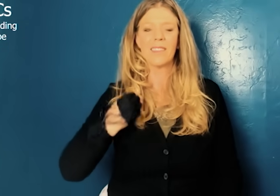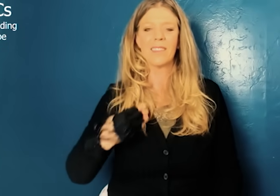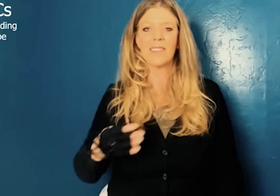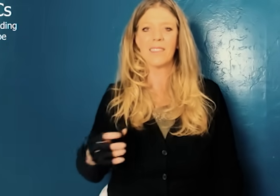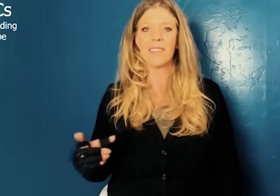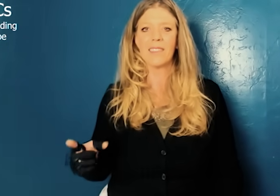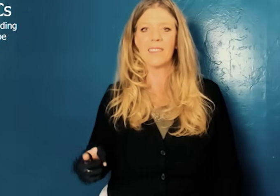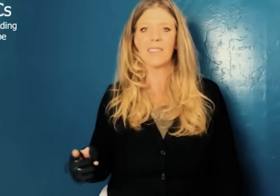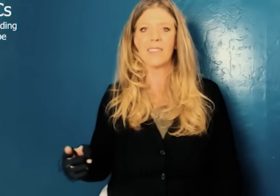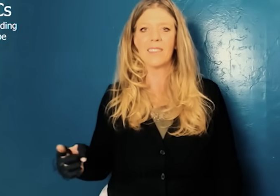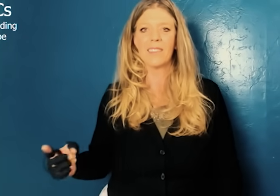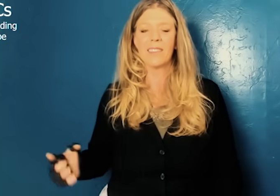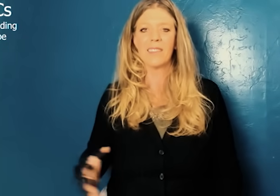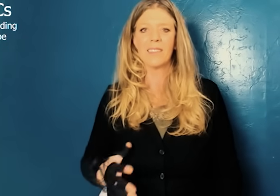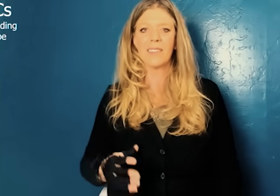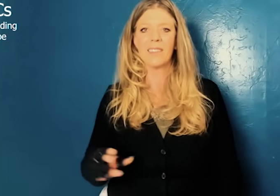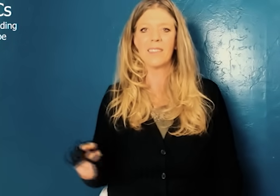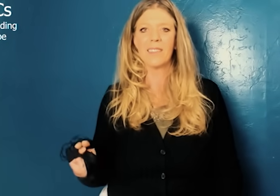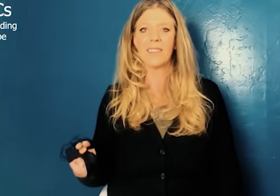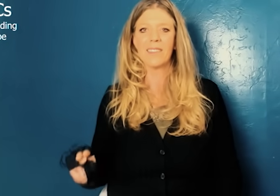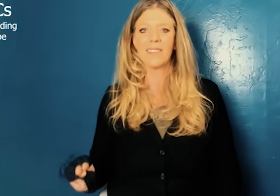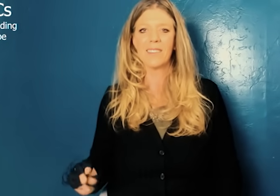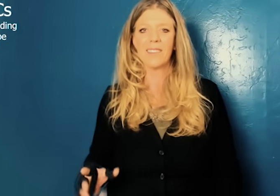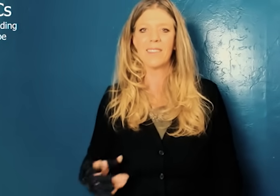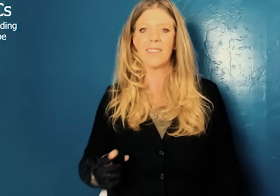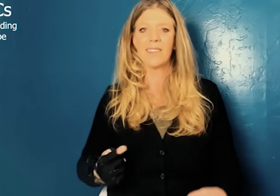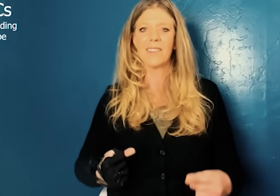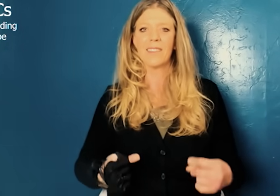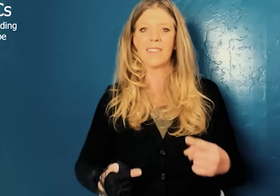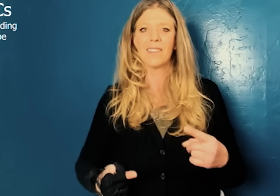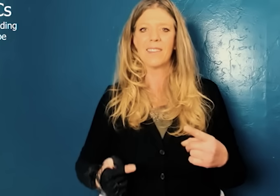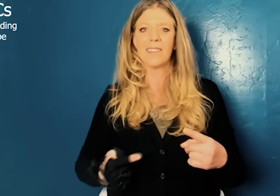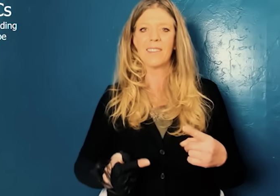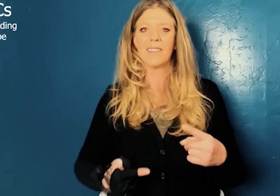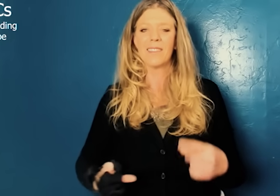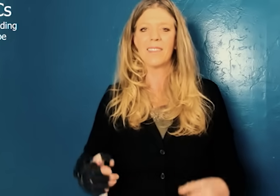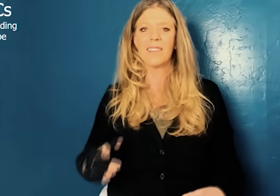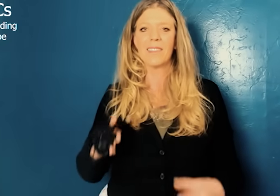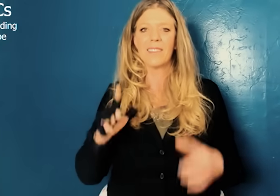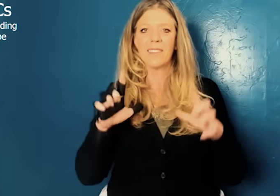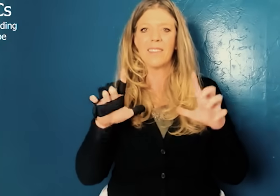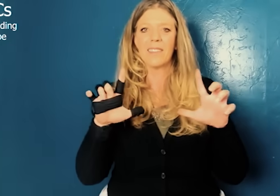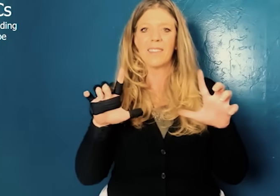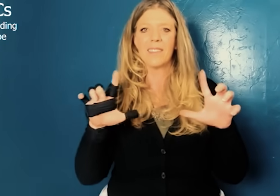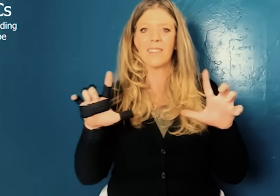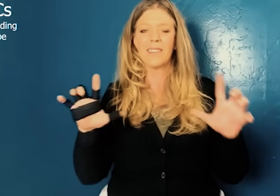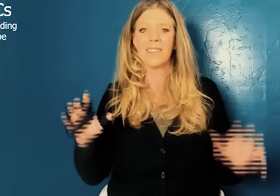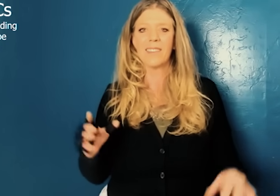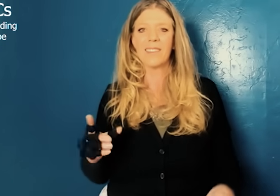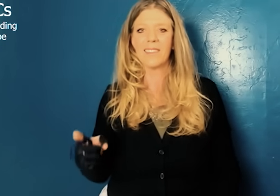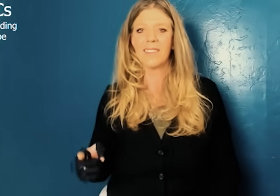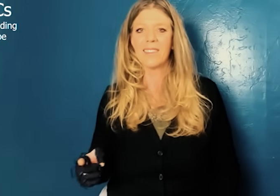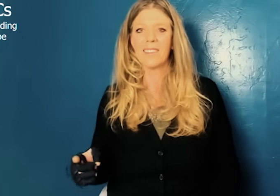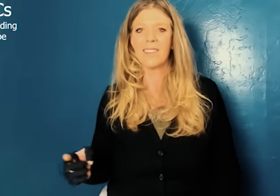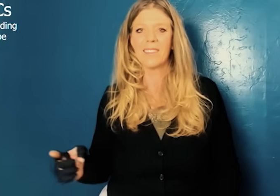have to know sign language